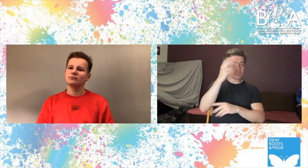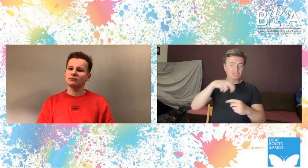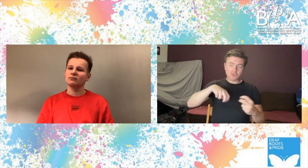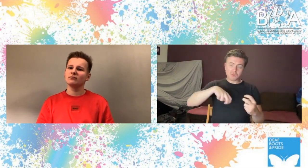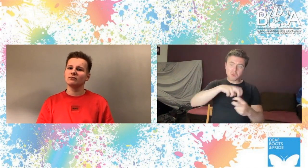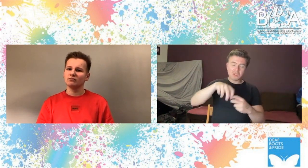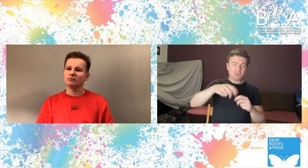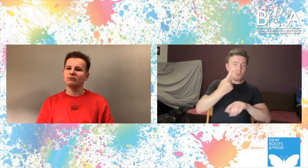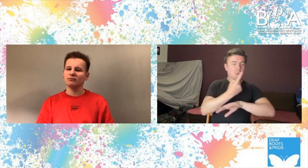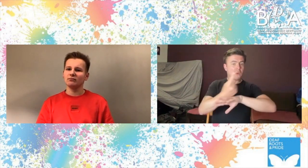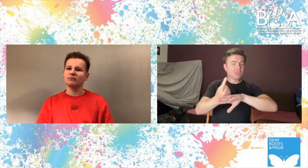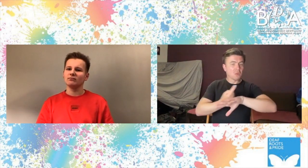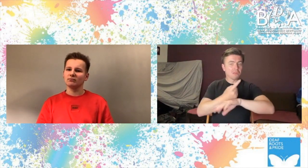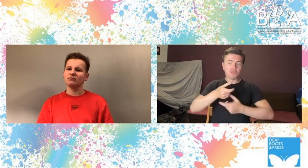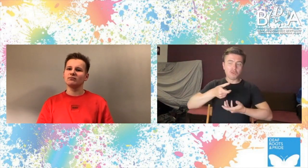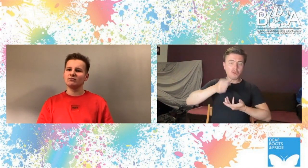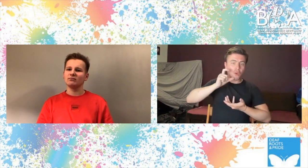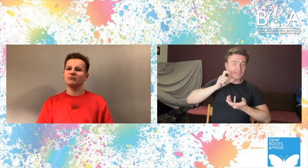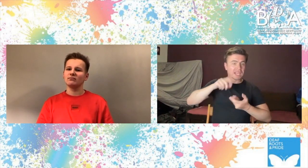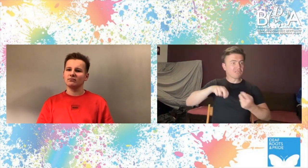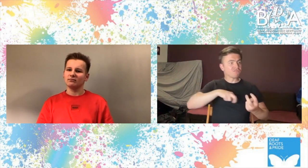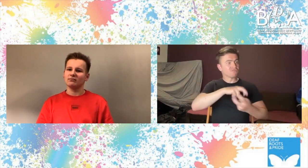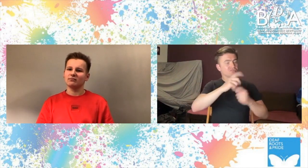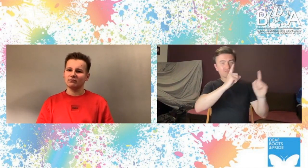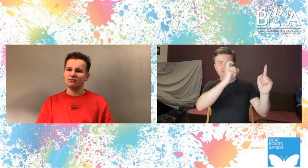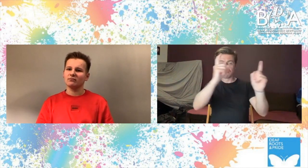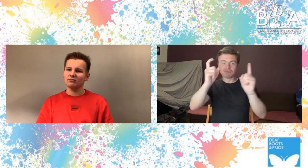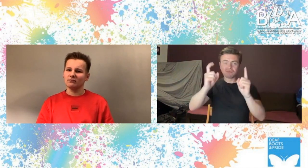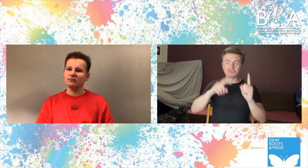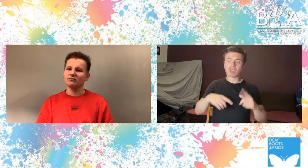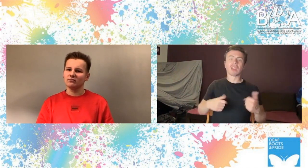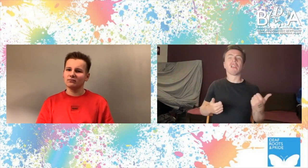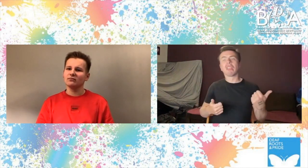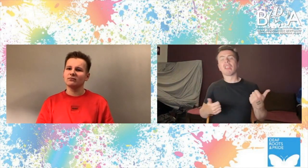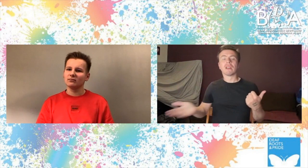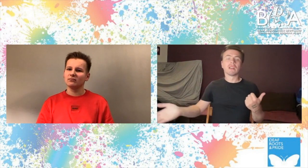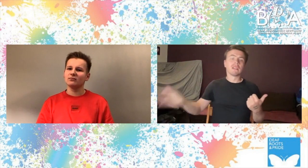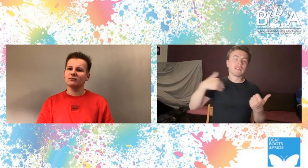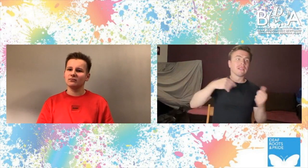walks, go for a coffee, take some photographs, you know, try and make